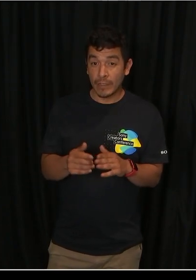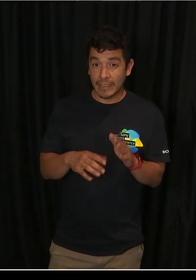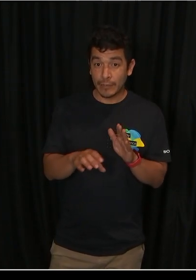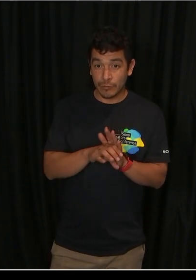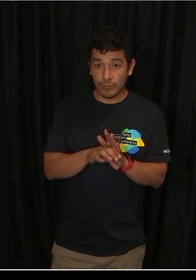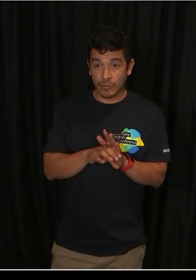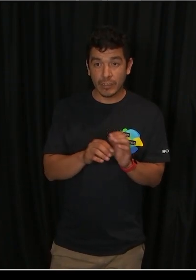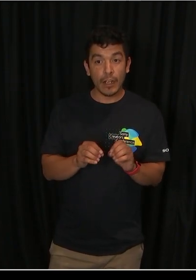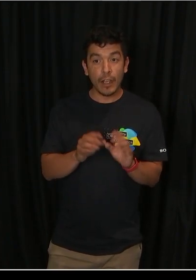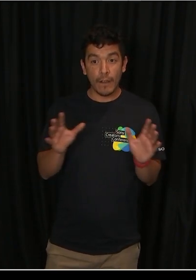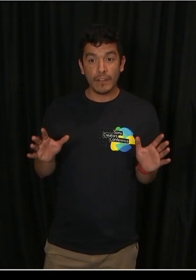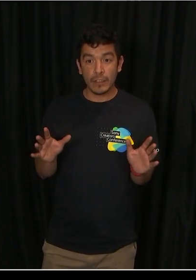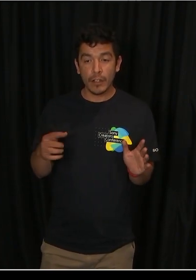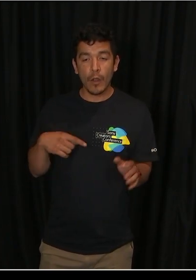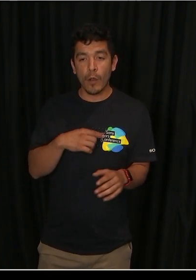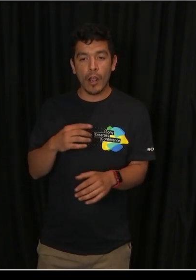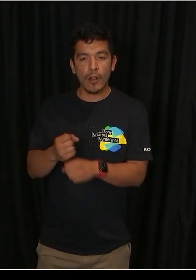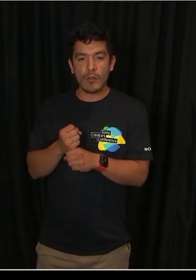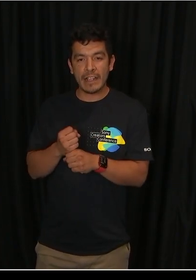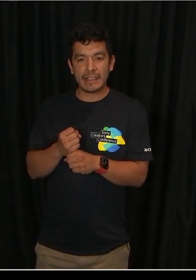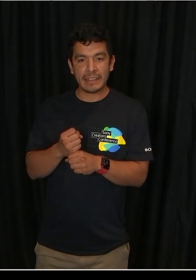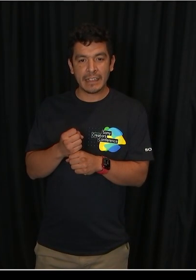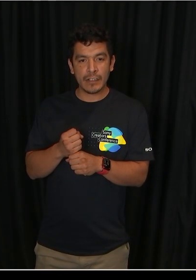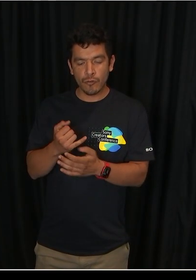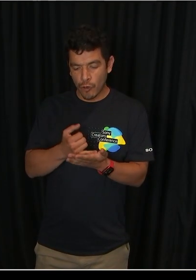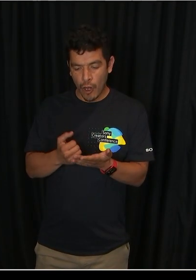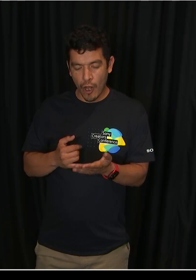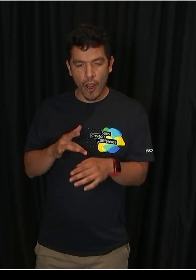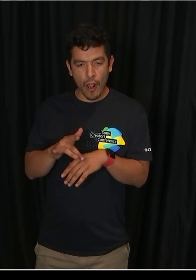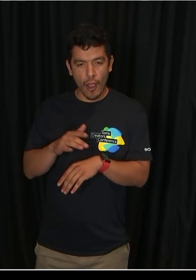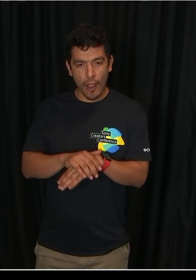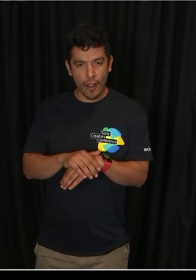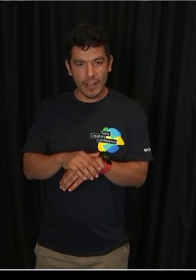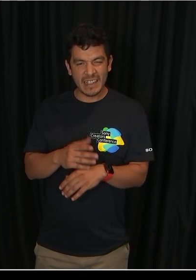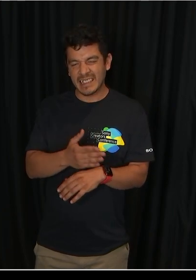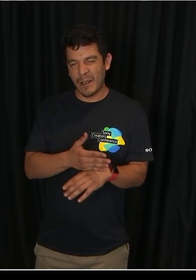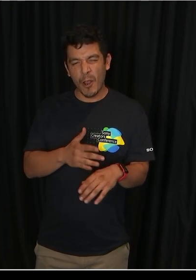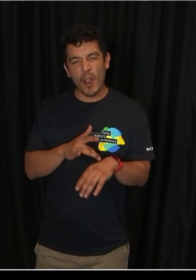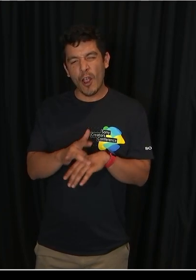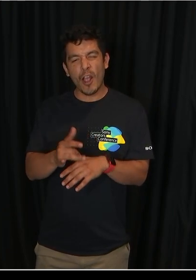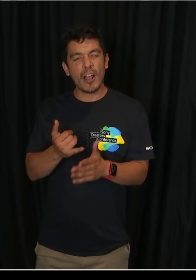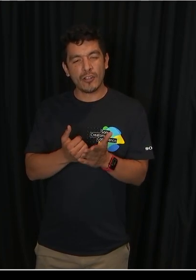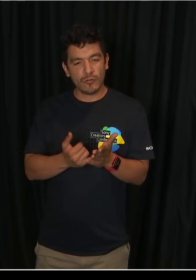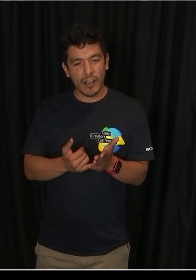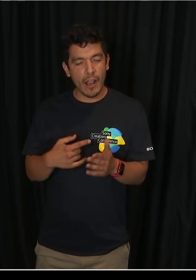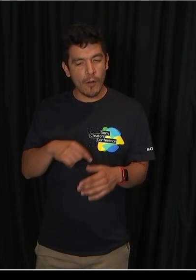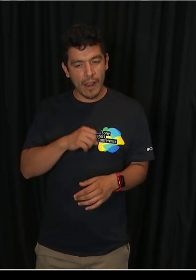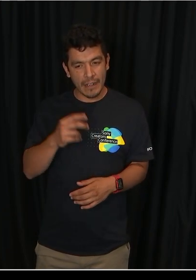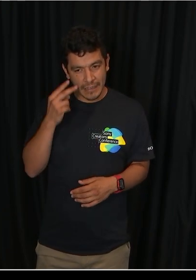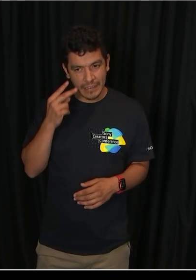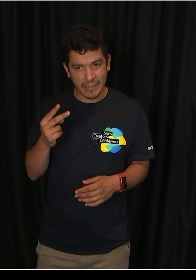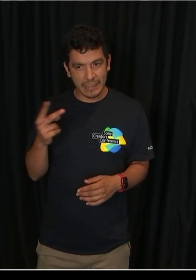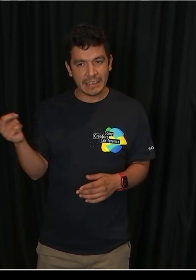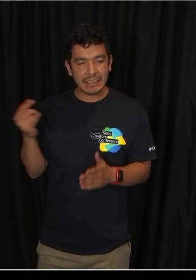obviously we get sketches early on, so these are some early drawings. You can see that his design changed a little bit.